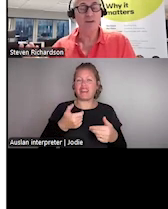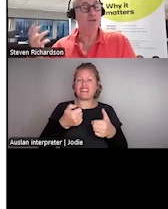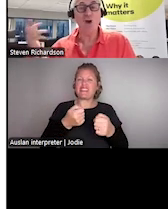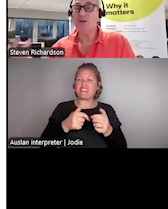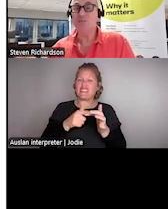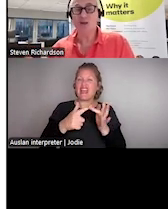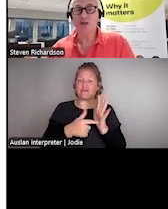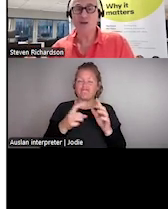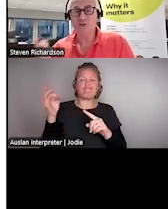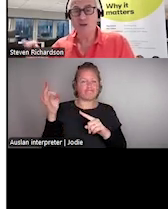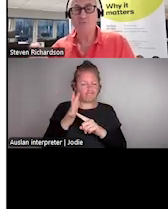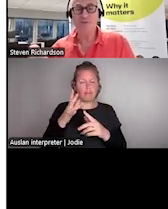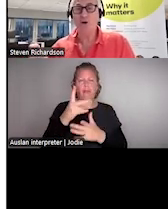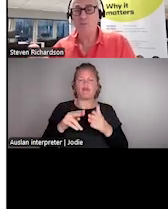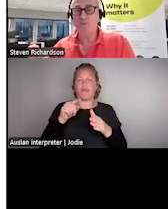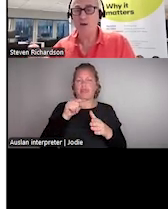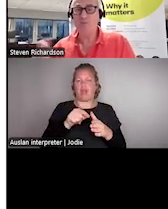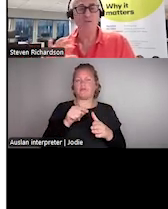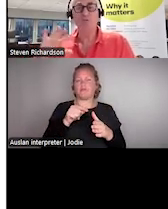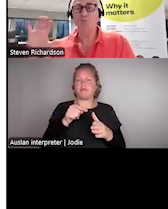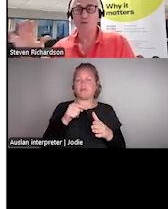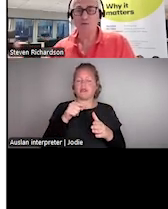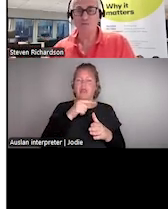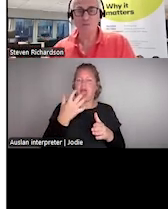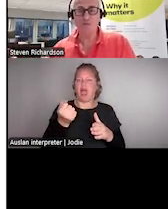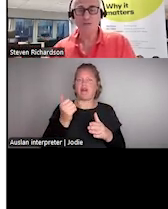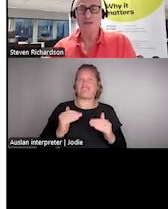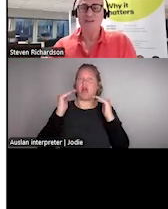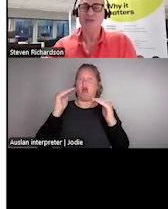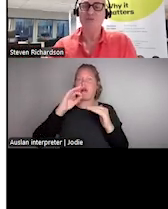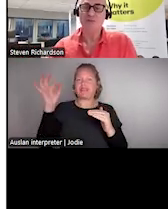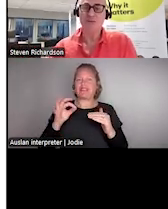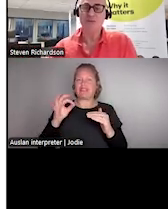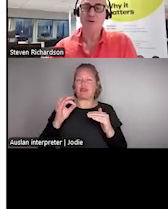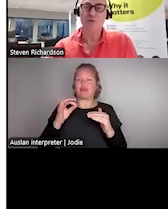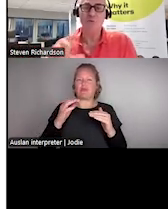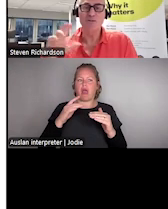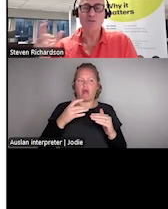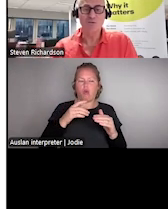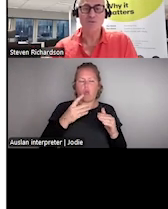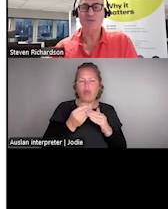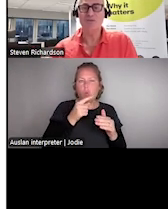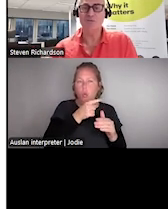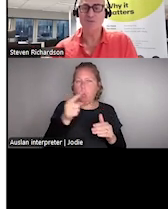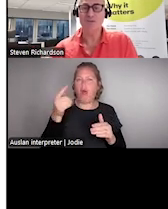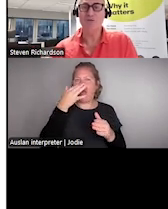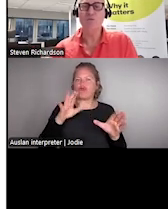They have a 98 sent reach across all groups. So think about who is in your constituency mac who